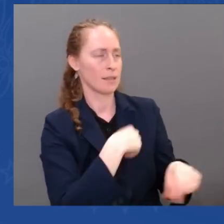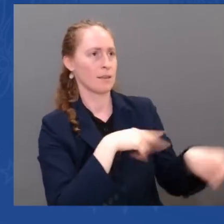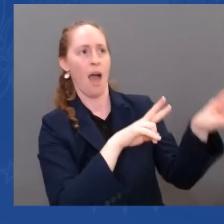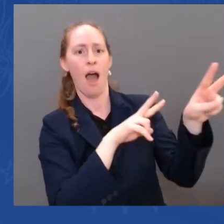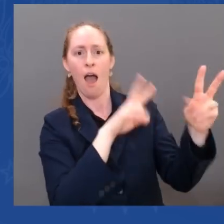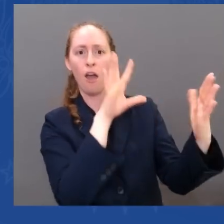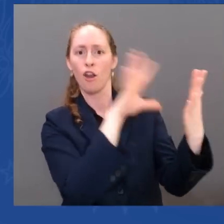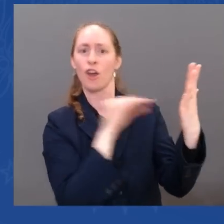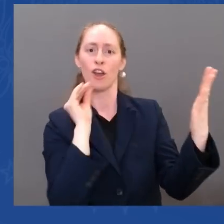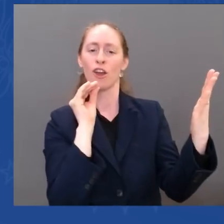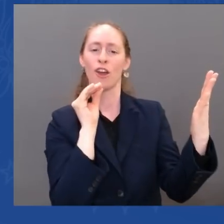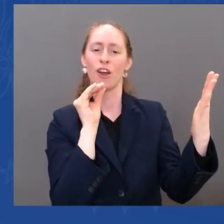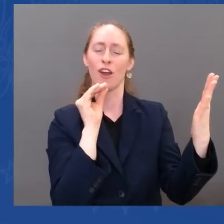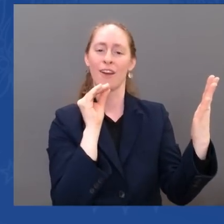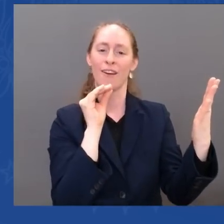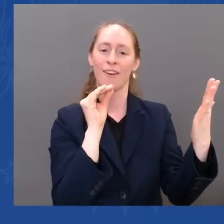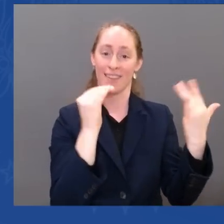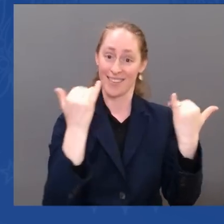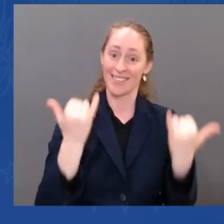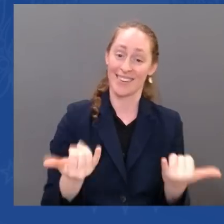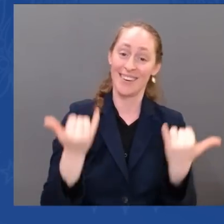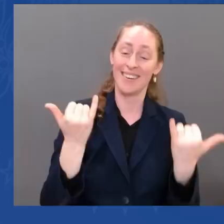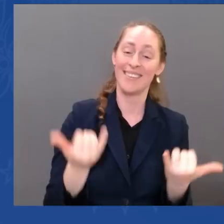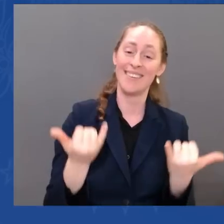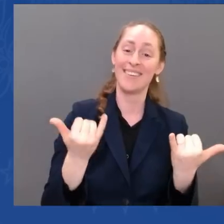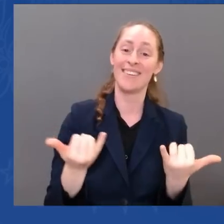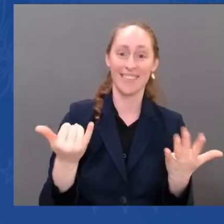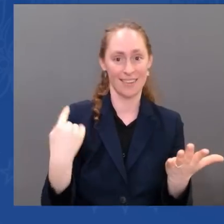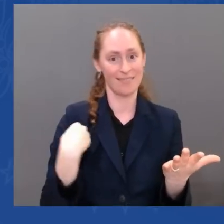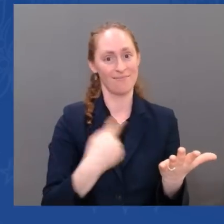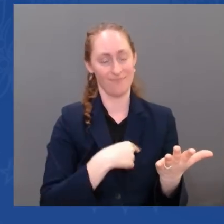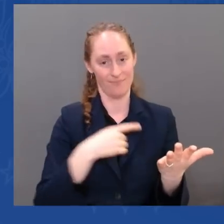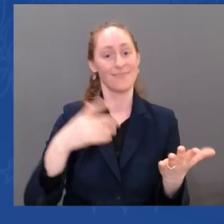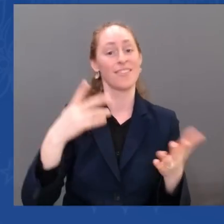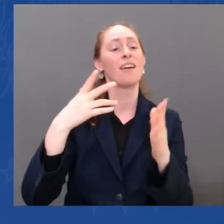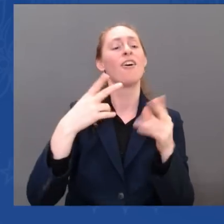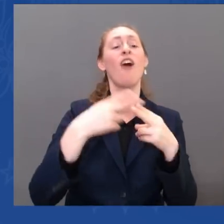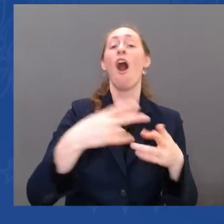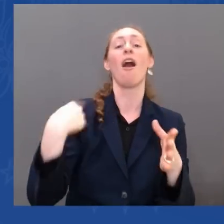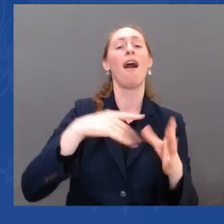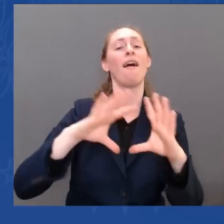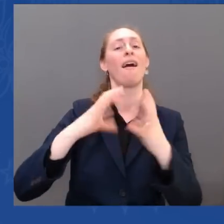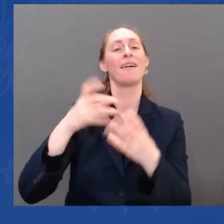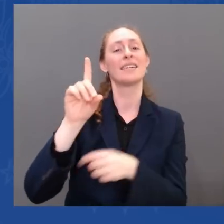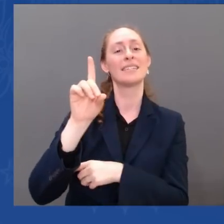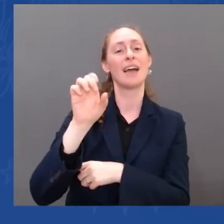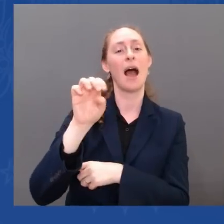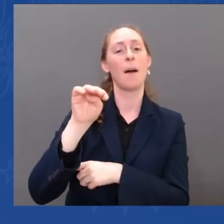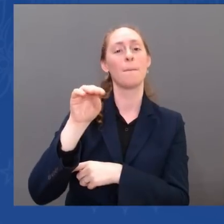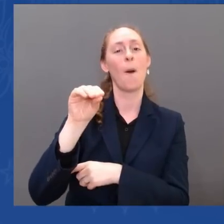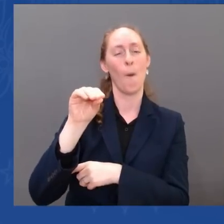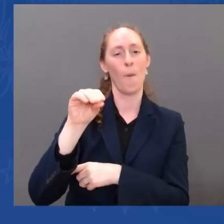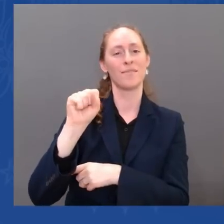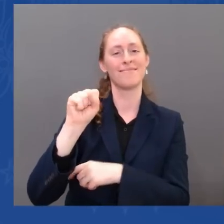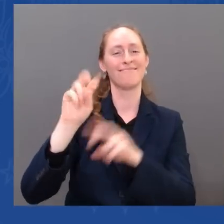can control our own destiny. And you made us believe it. And the idea that has endured for a millennia.